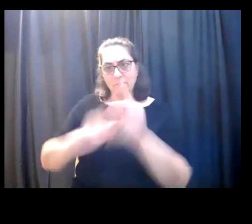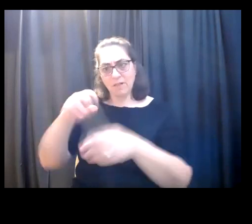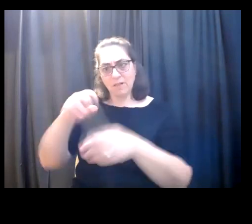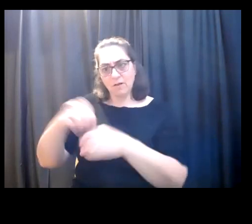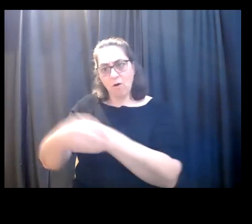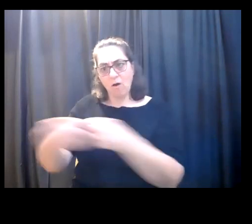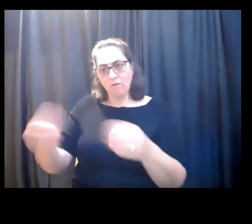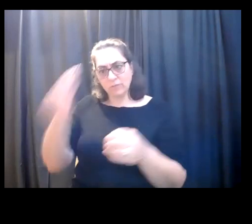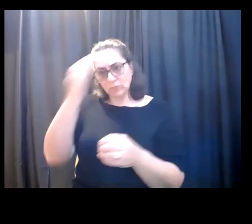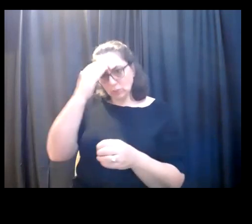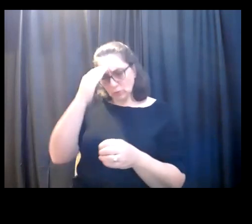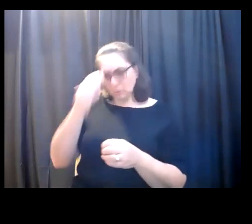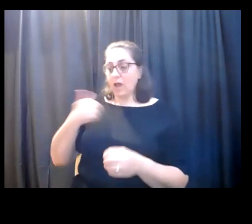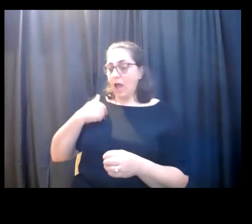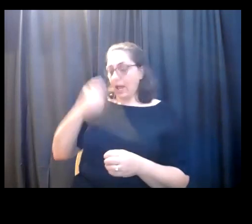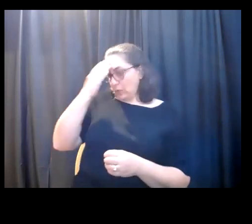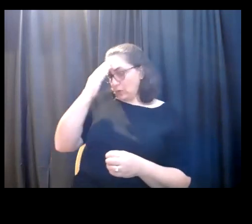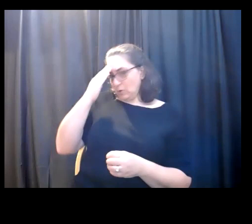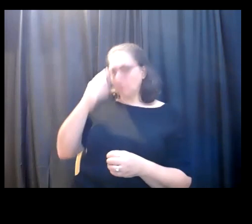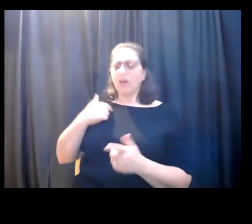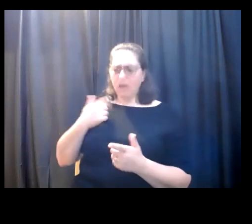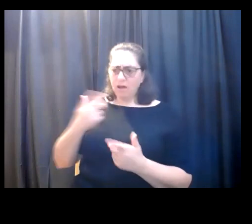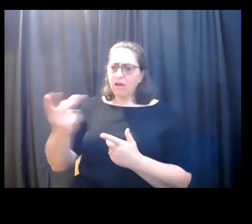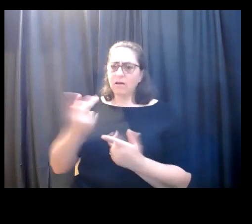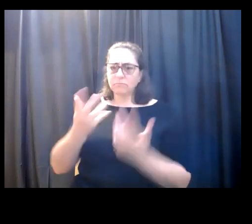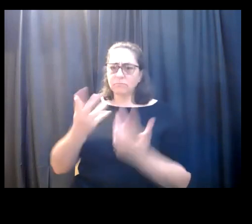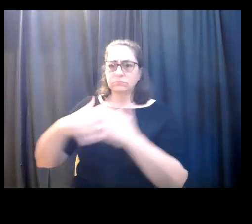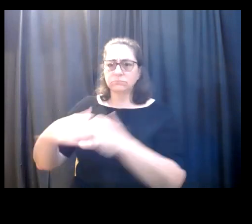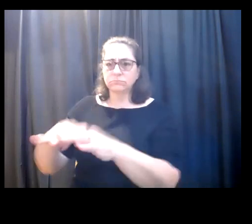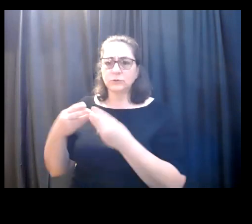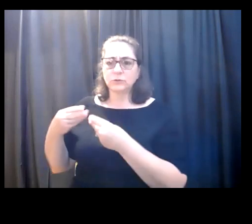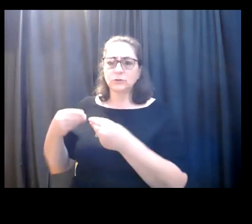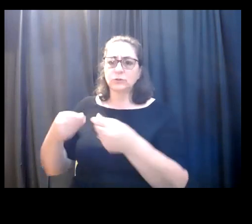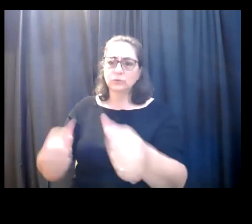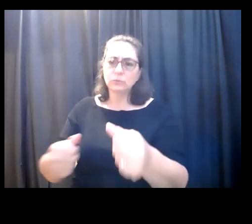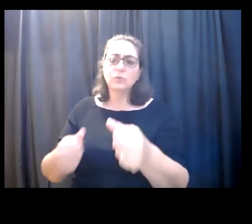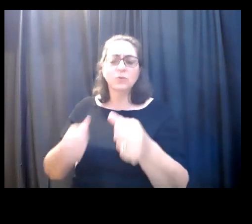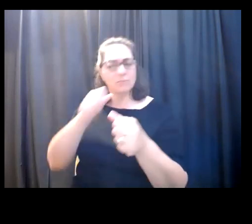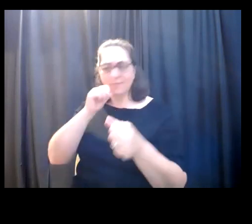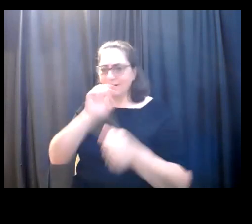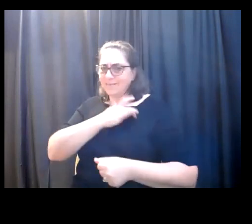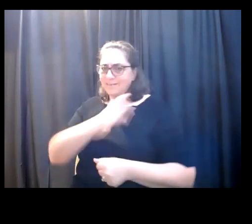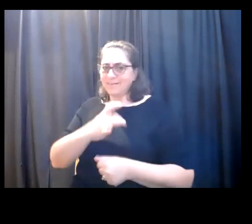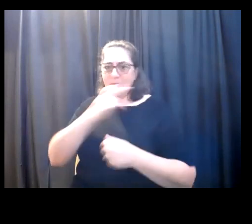acknowledge when things go right, learn from expresses, and move on. -- experiences, and move on. >>